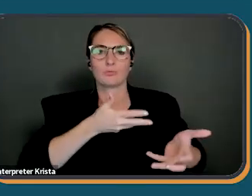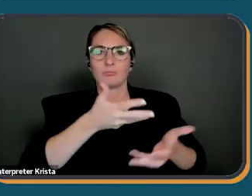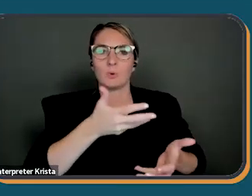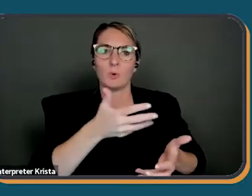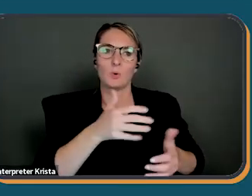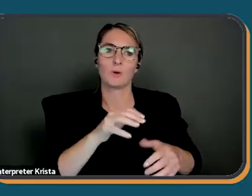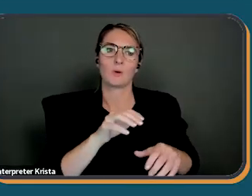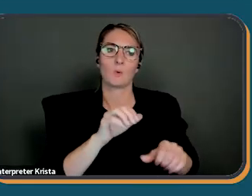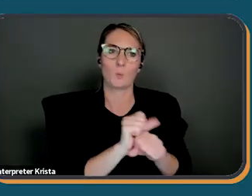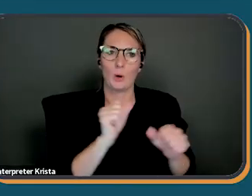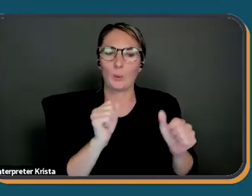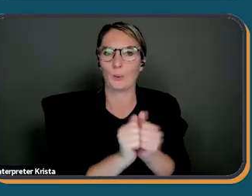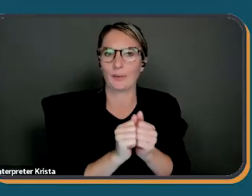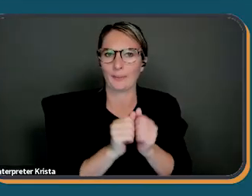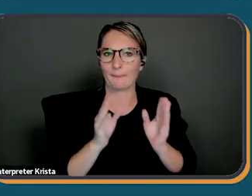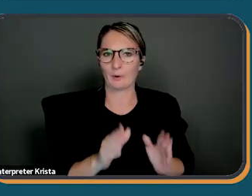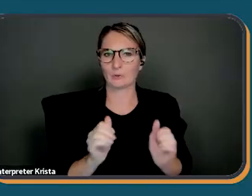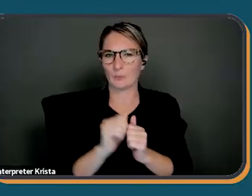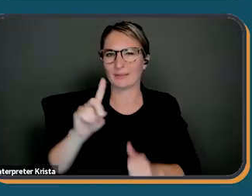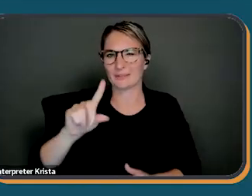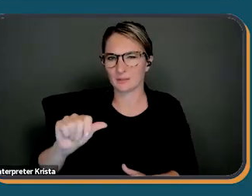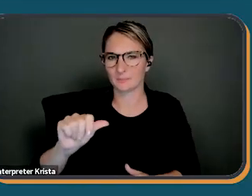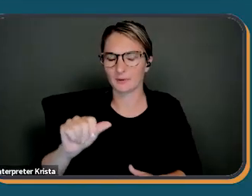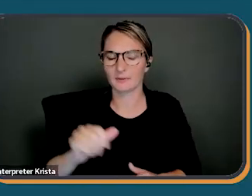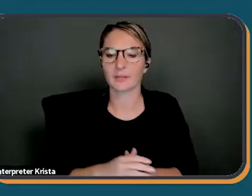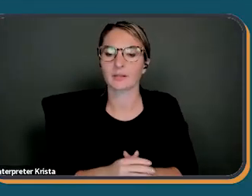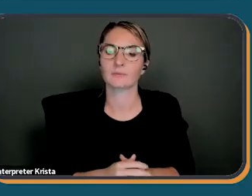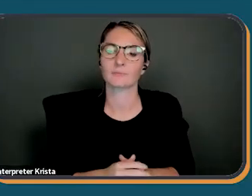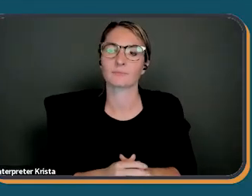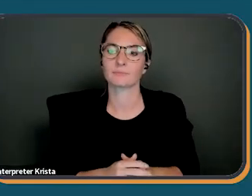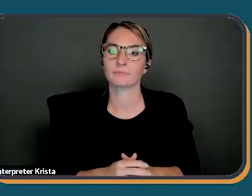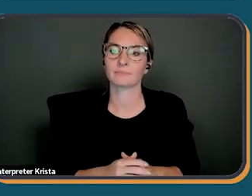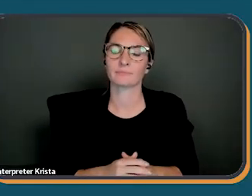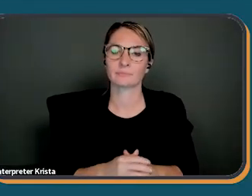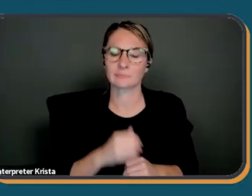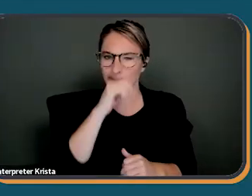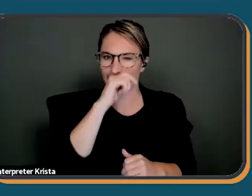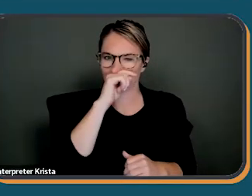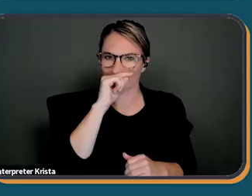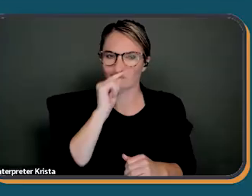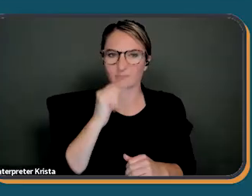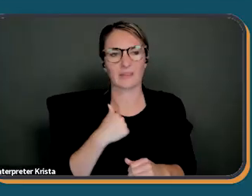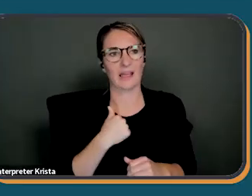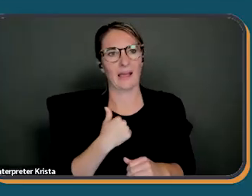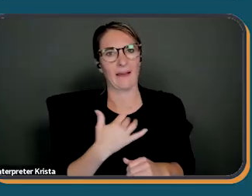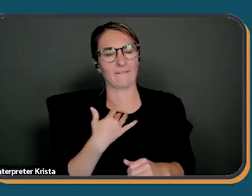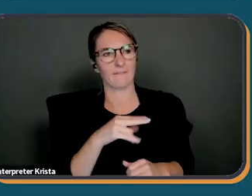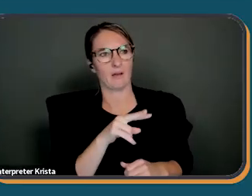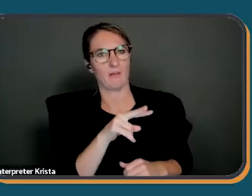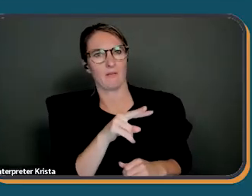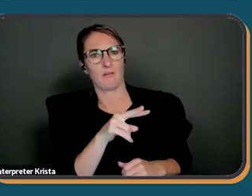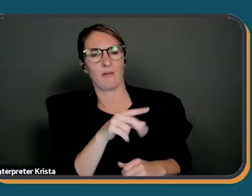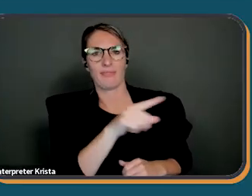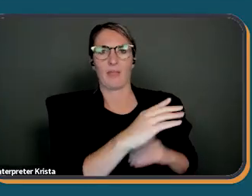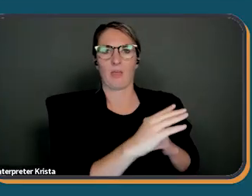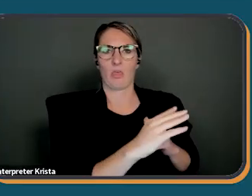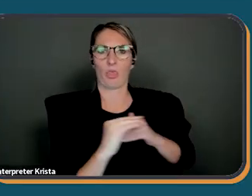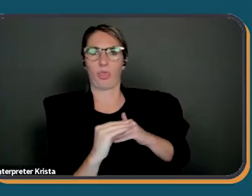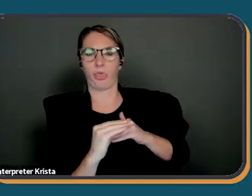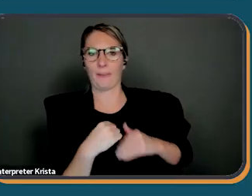I was... I felt degraded, my staff was disrespectful,